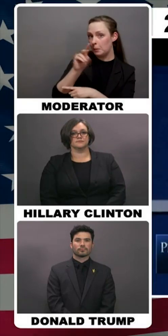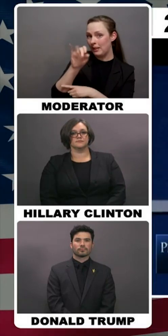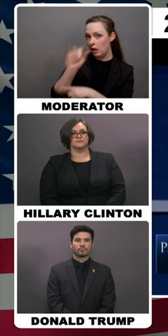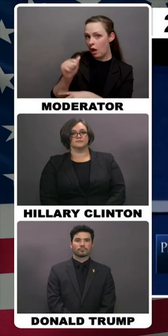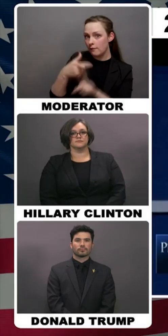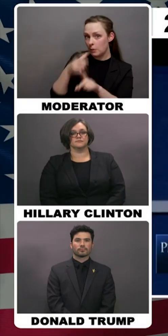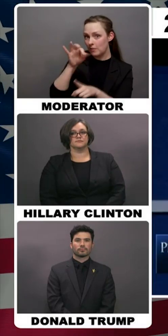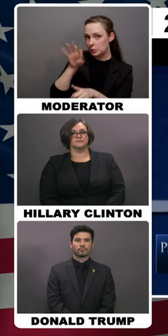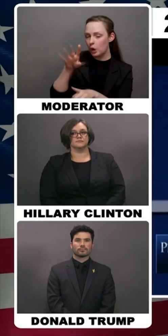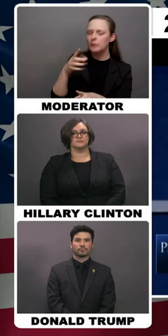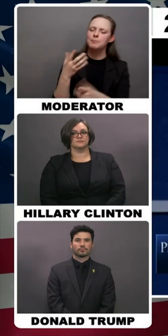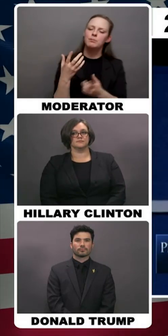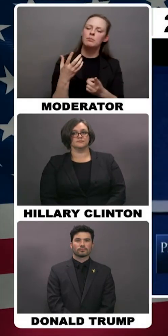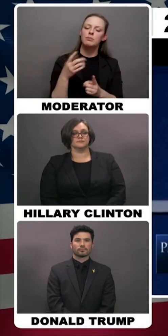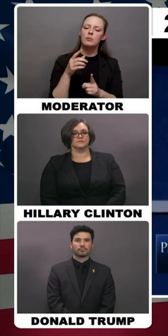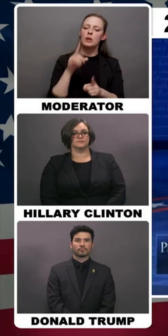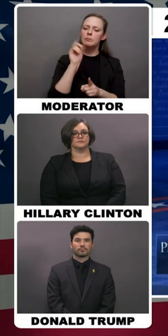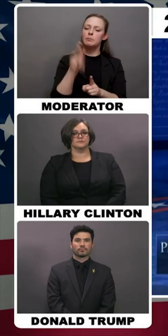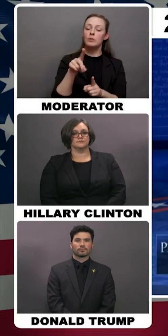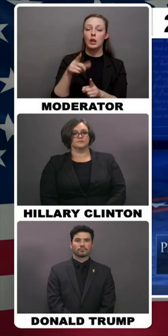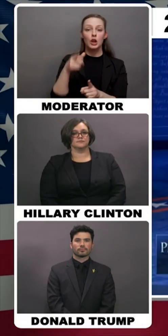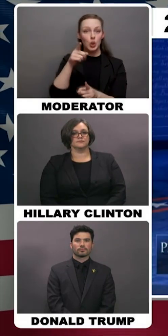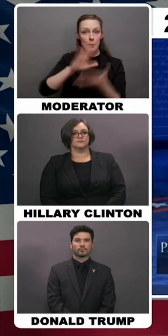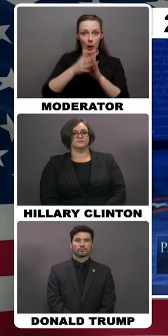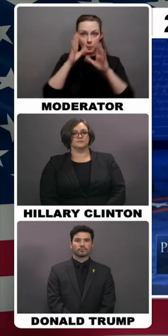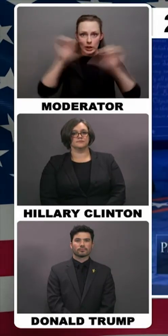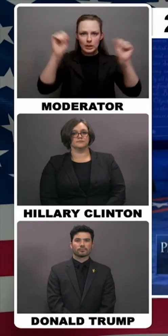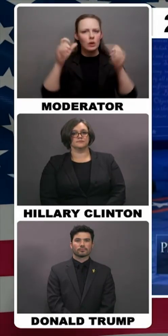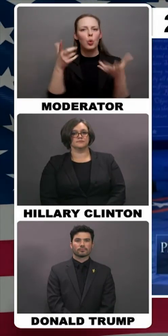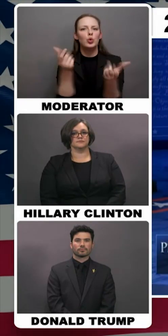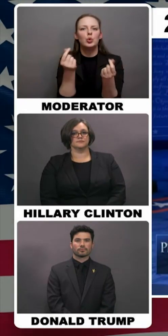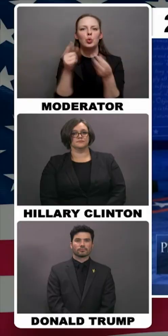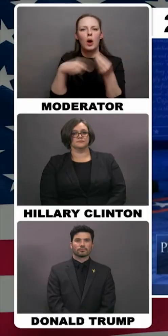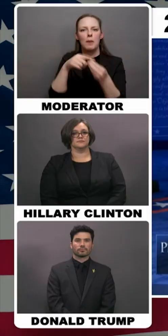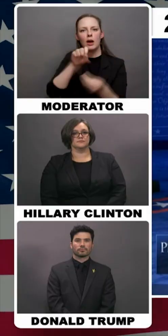what would you do about Syria? And the humanitarian crisis in Aleppo?